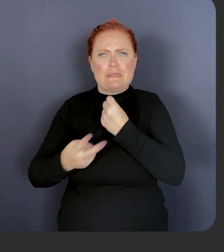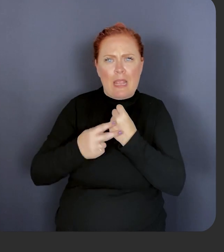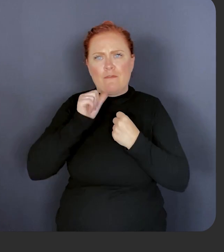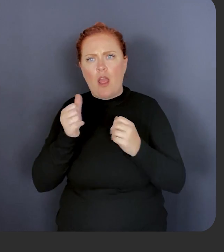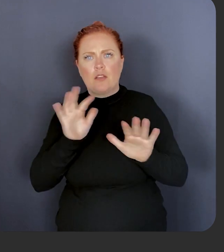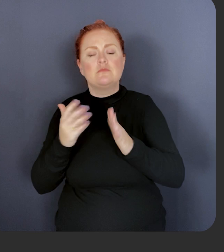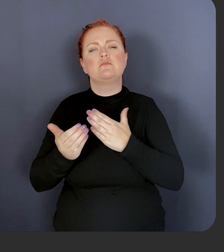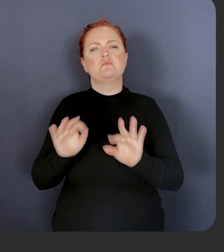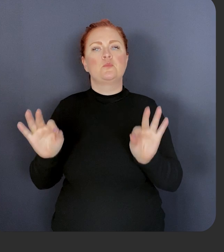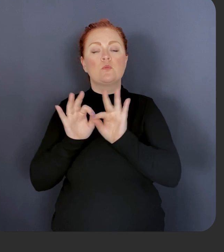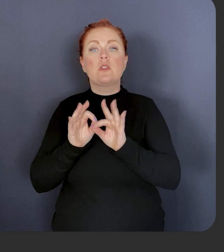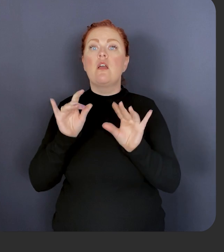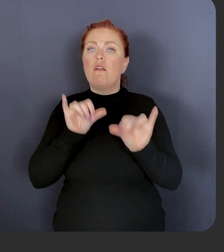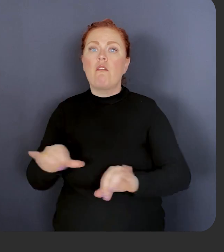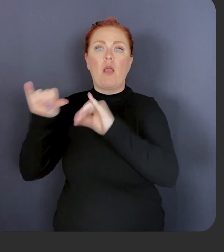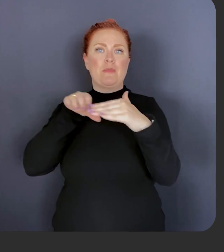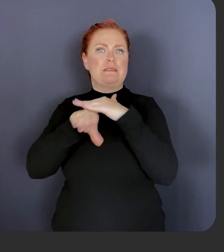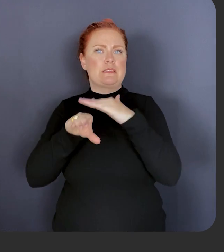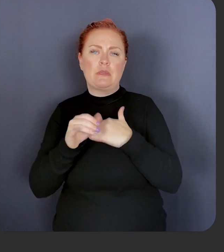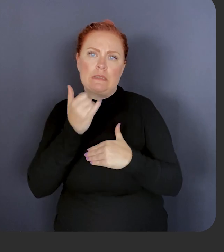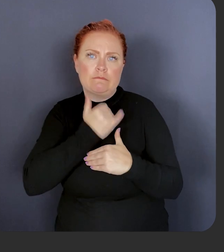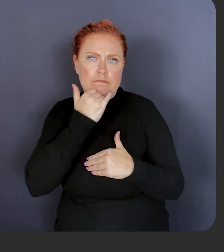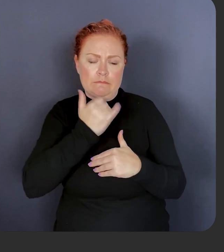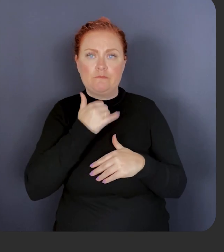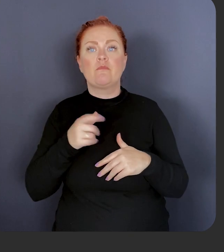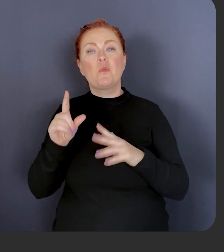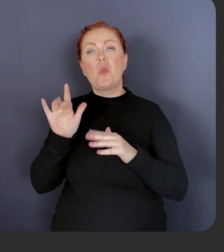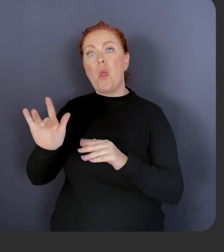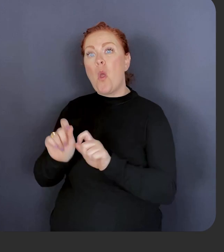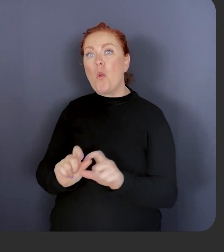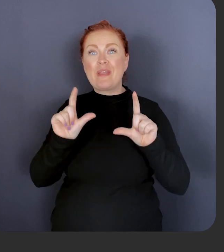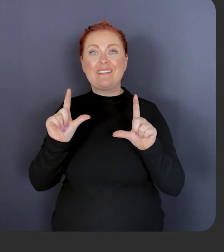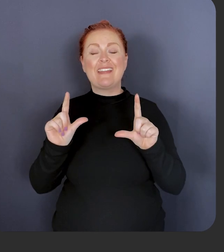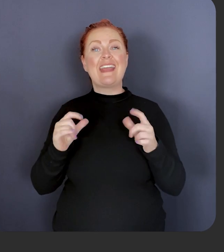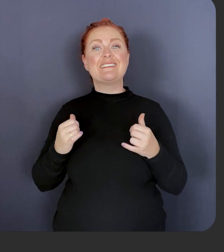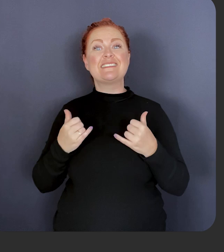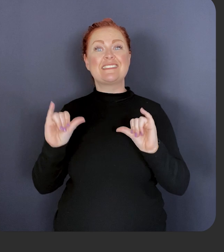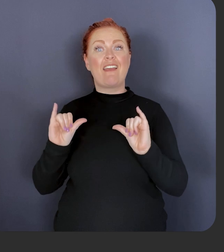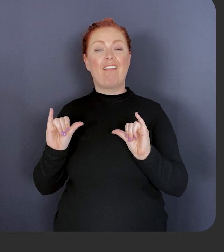So a really common accessibility pitfall is that you'll open this dialogue, and somehow, the screen reader will